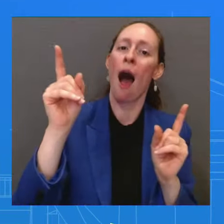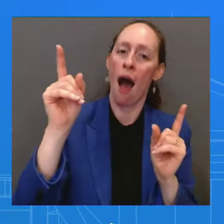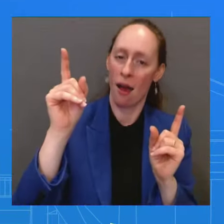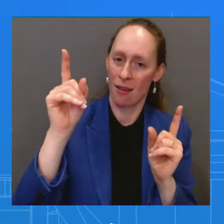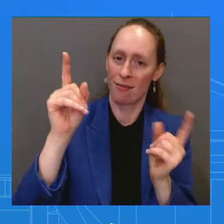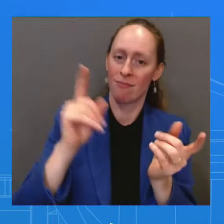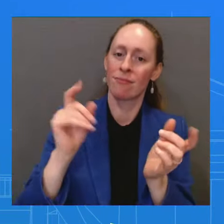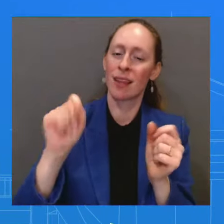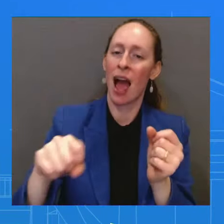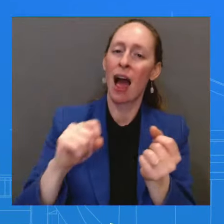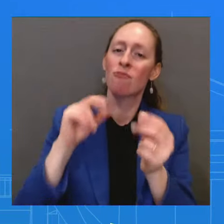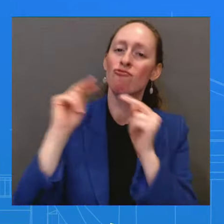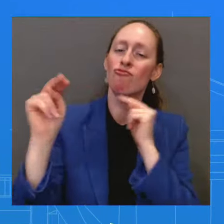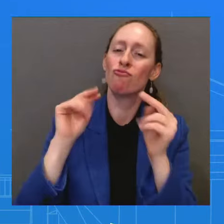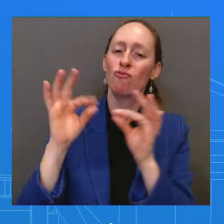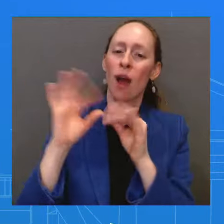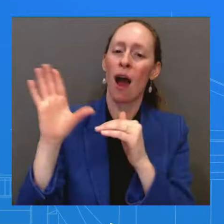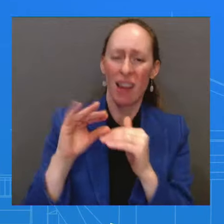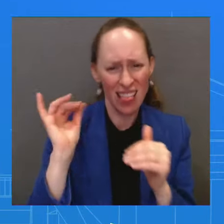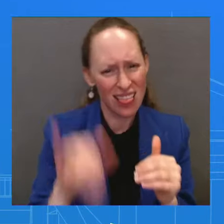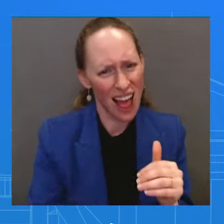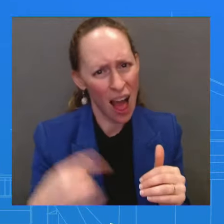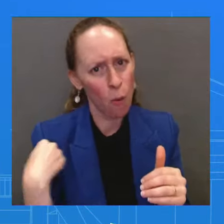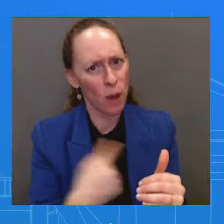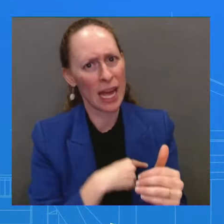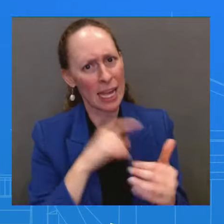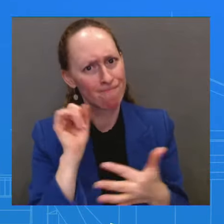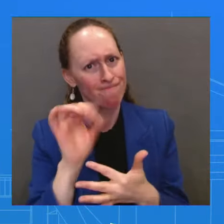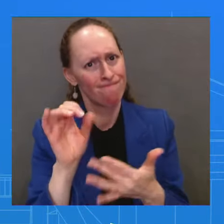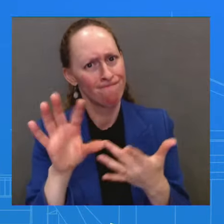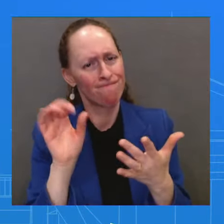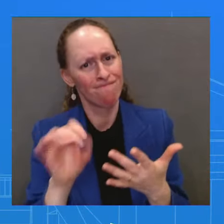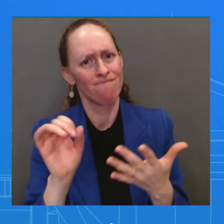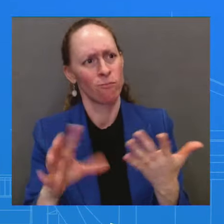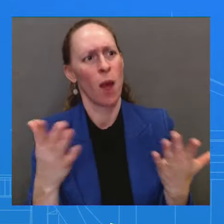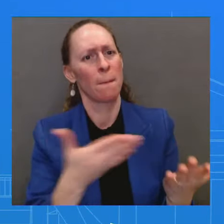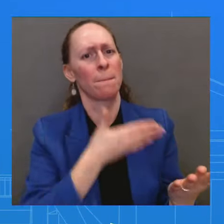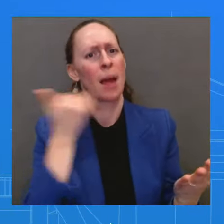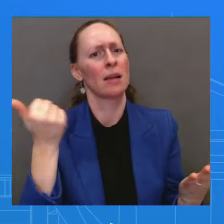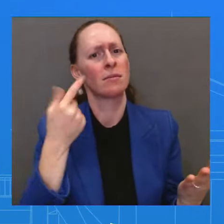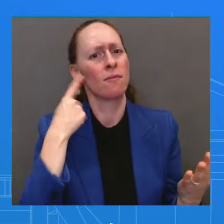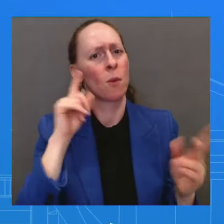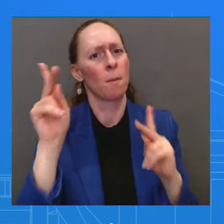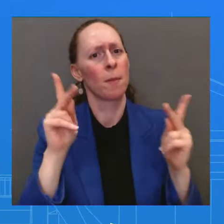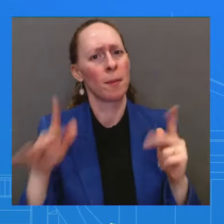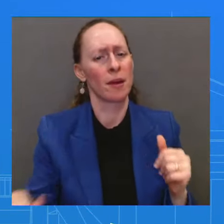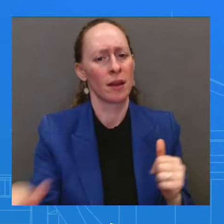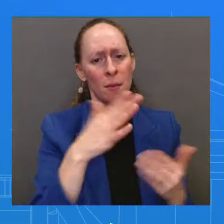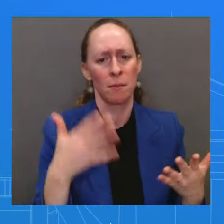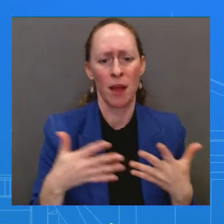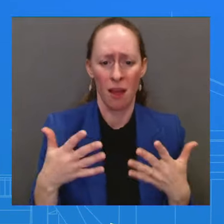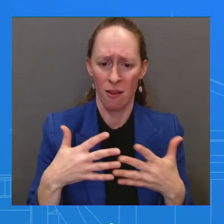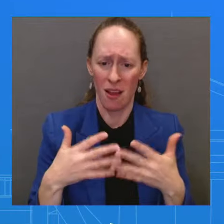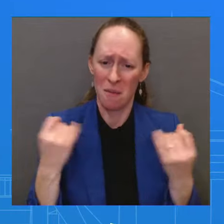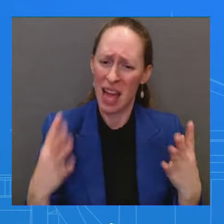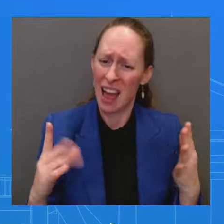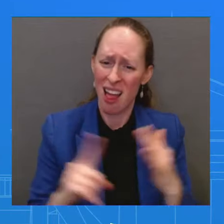as they face really tough challenges? So, this is not -- we're not loving it. It is not helpful to any -- any American across --